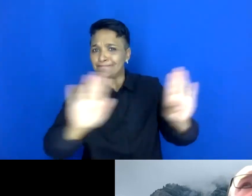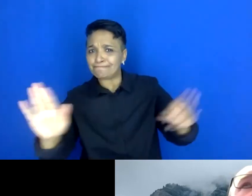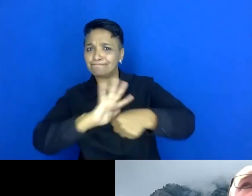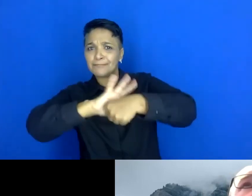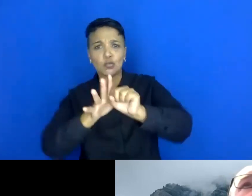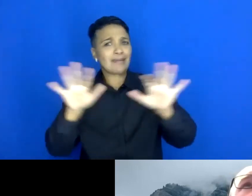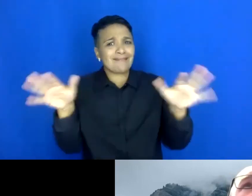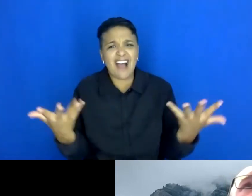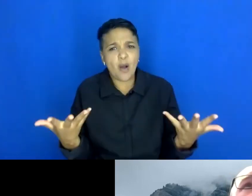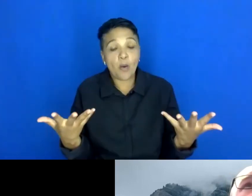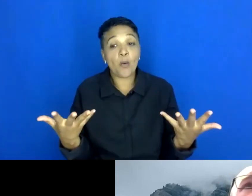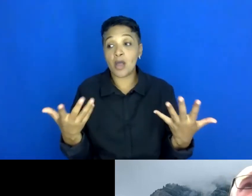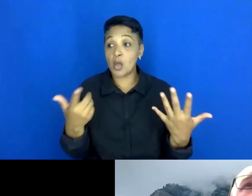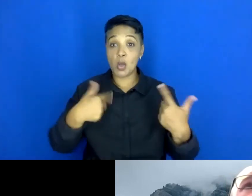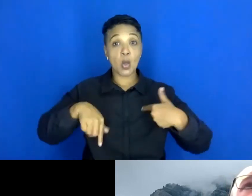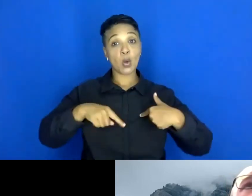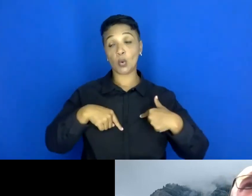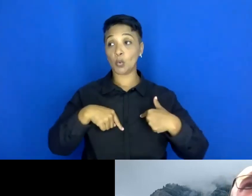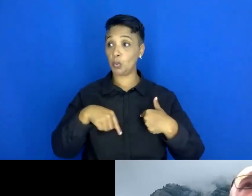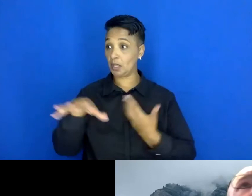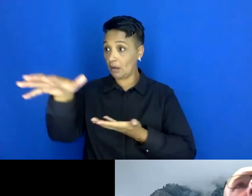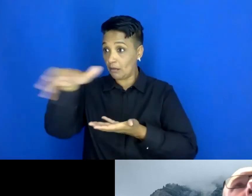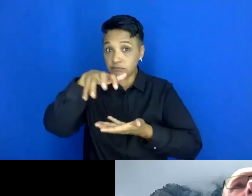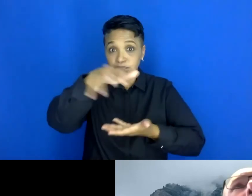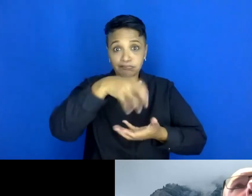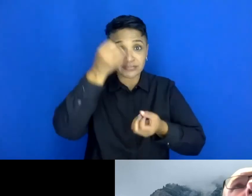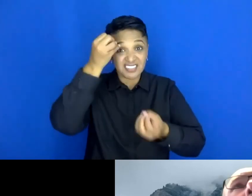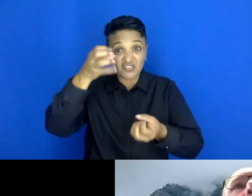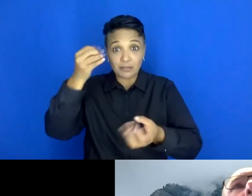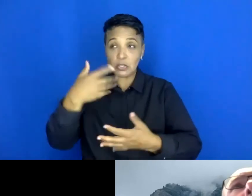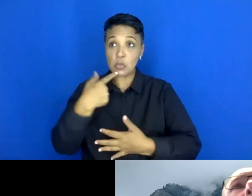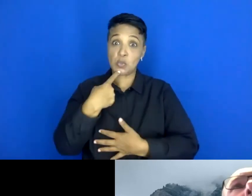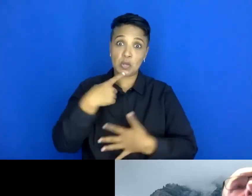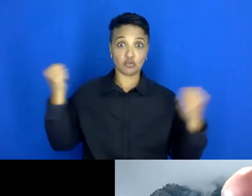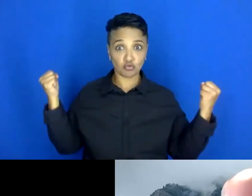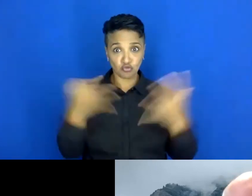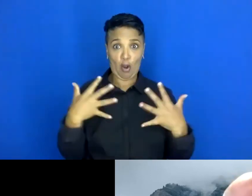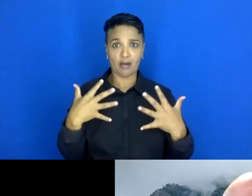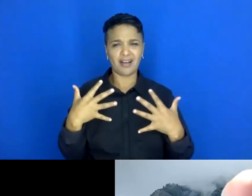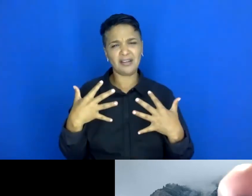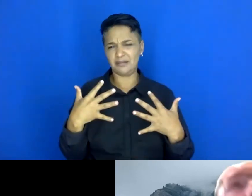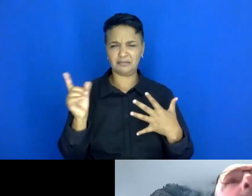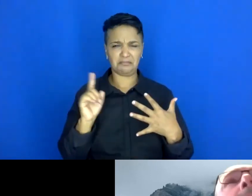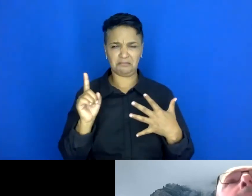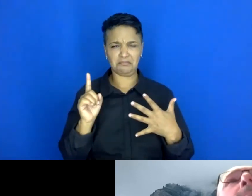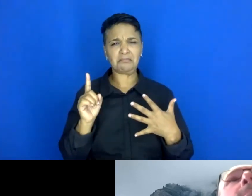shocking to many of you but it did document and we will publish these findings that the barriers have